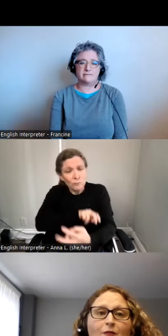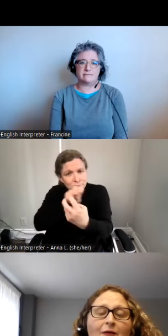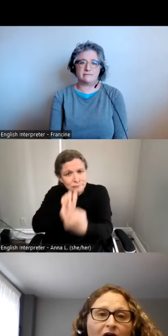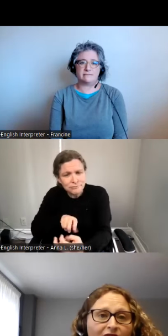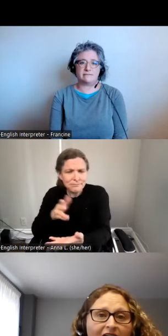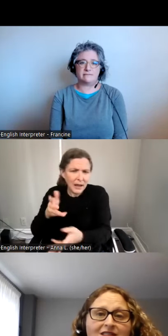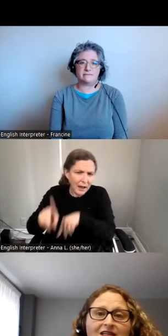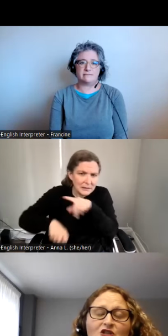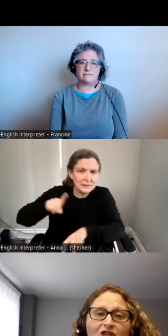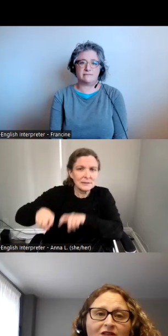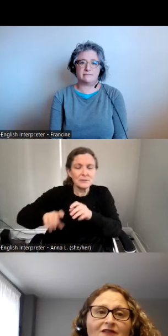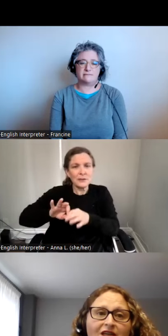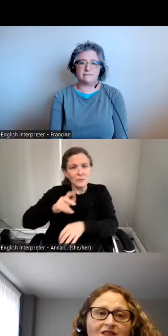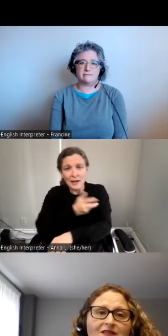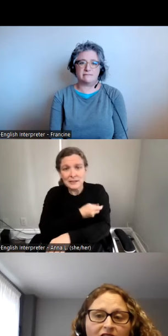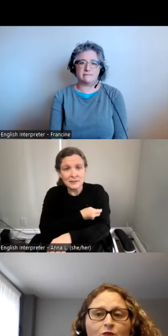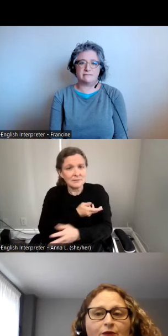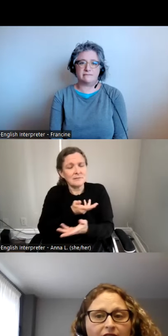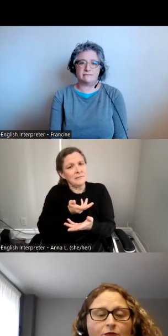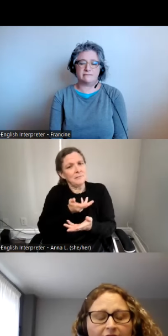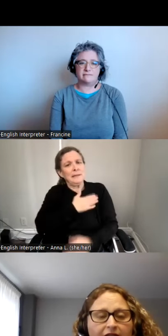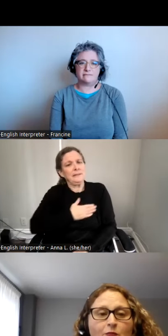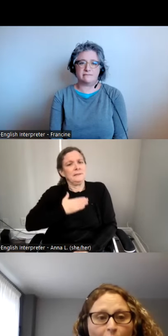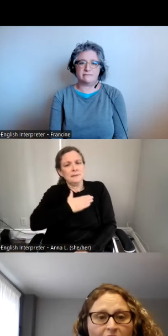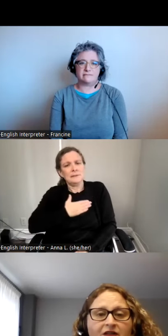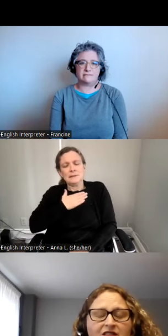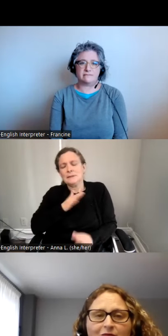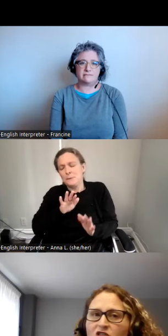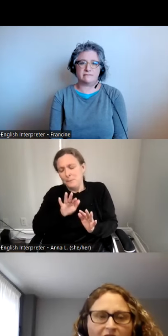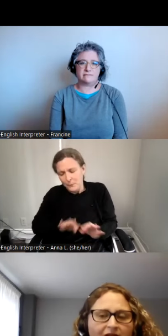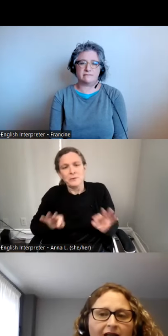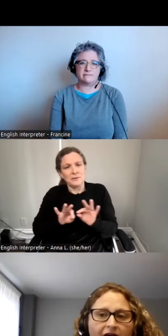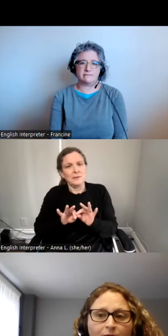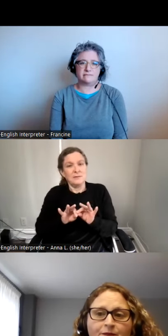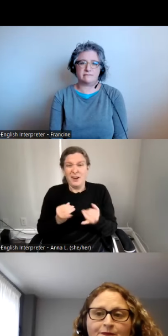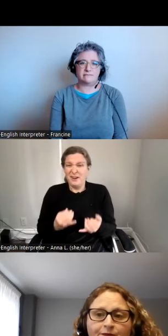to us more personally, individually,